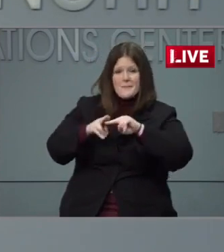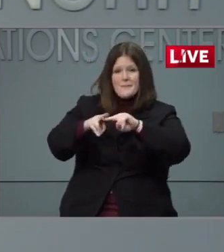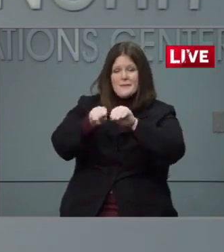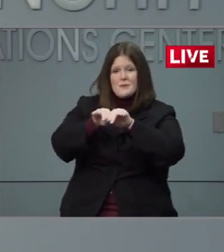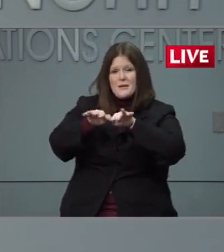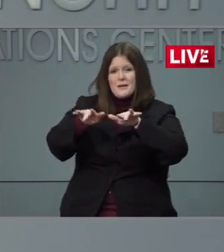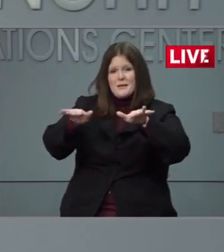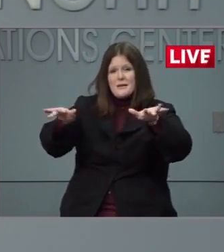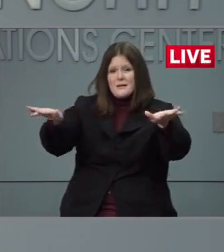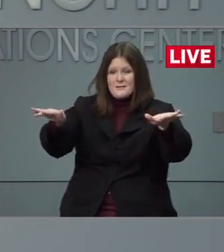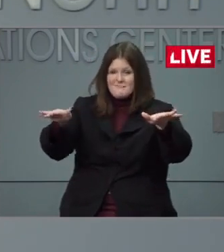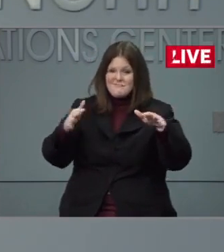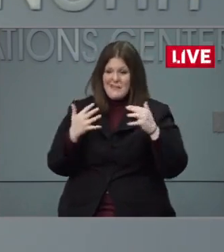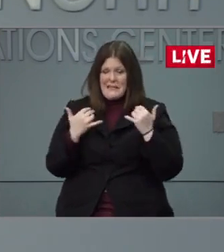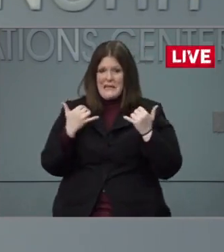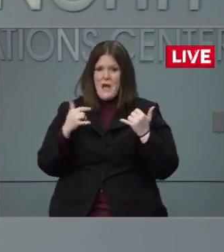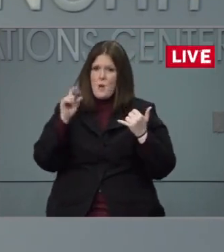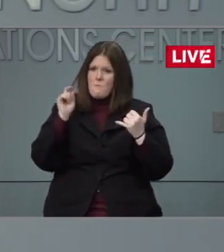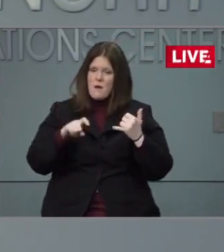COVID-19 CONTINUES TO SPREAD RAPIDLY.